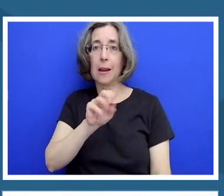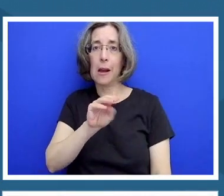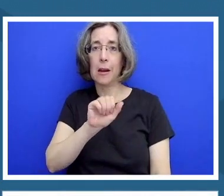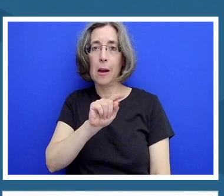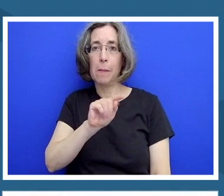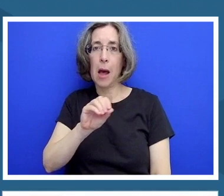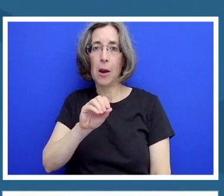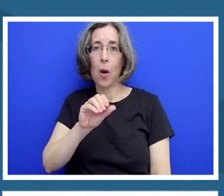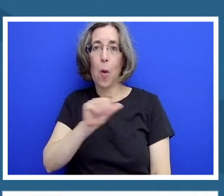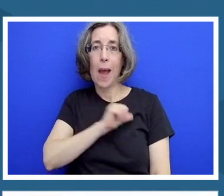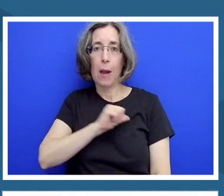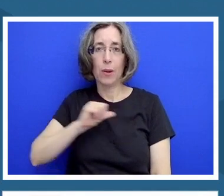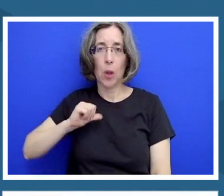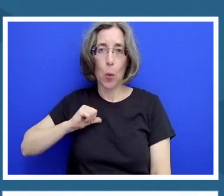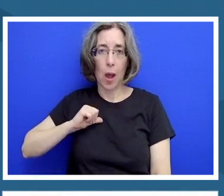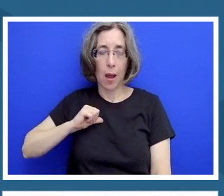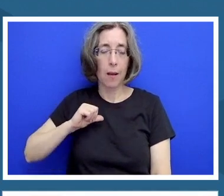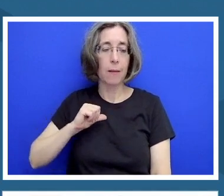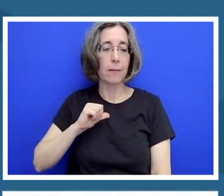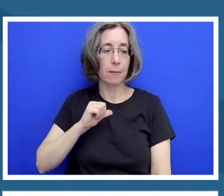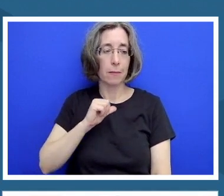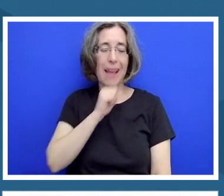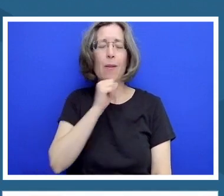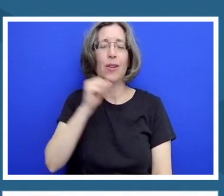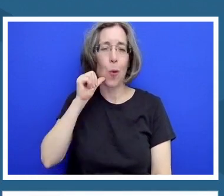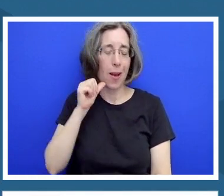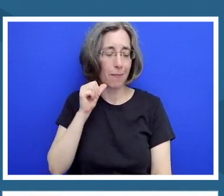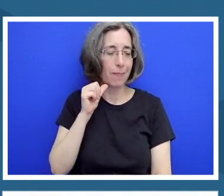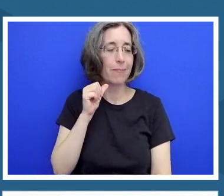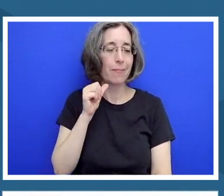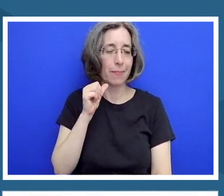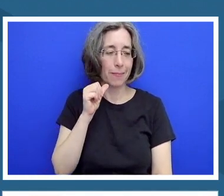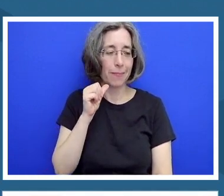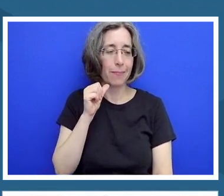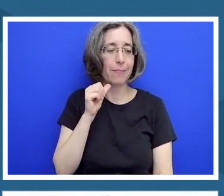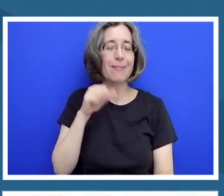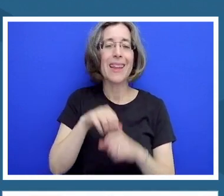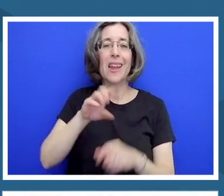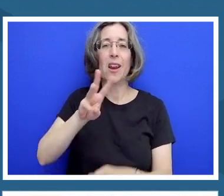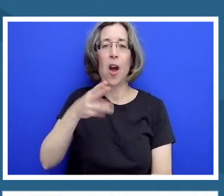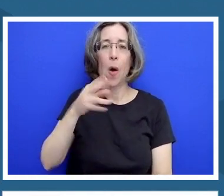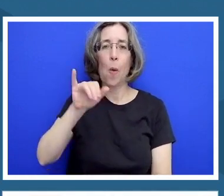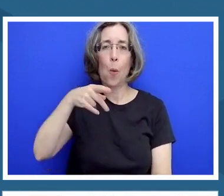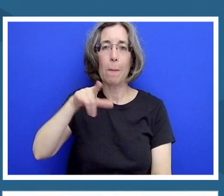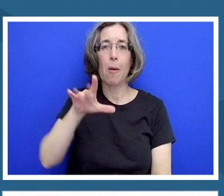so that's the telescopes you and your students are going to be using to take